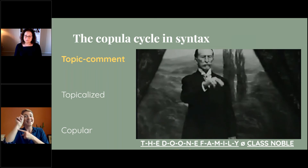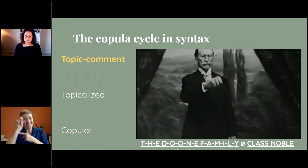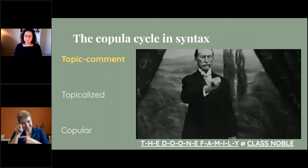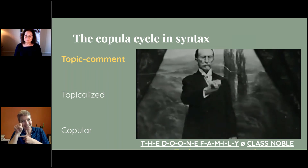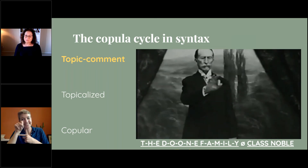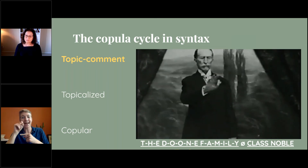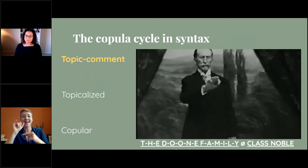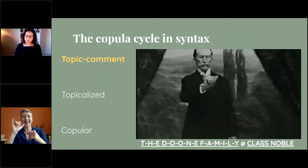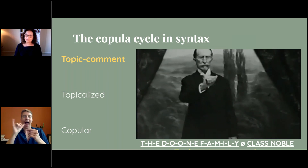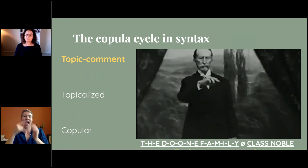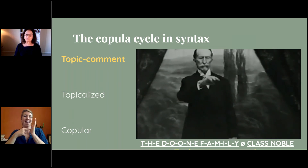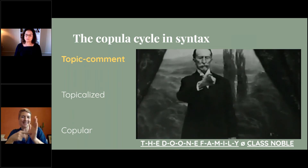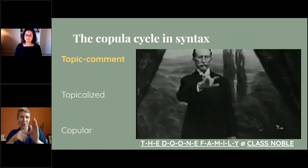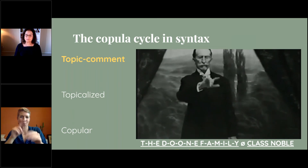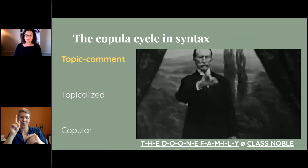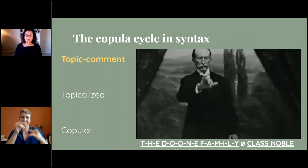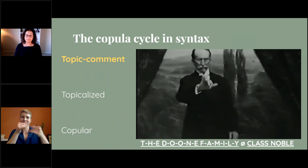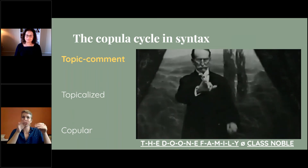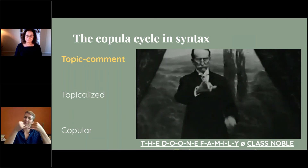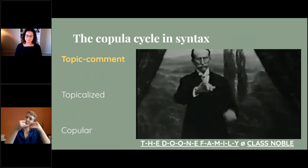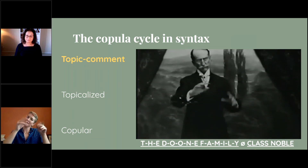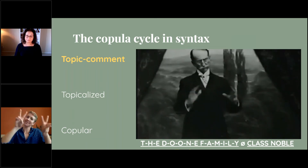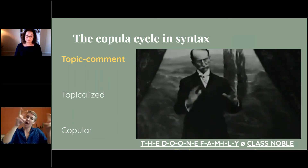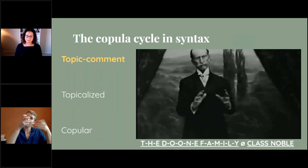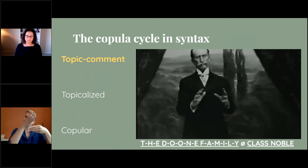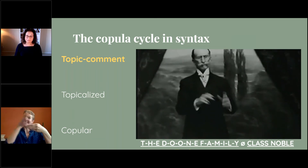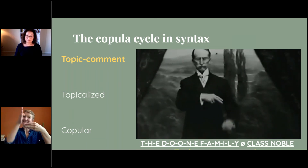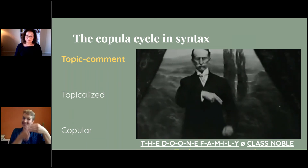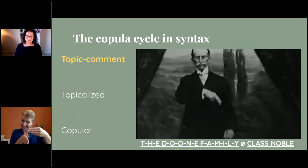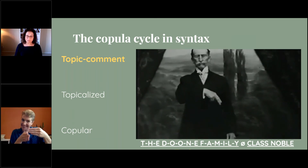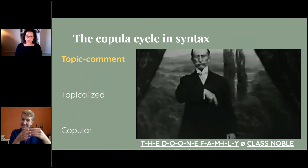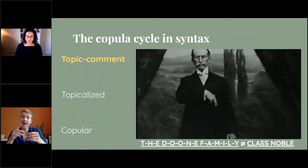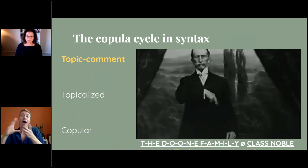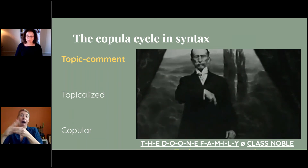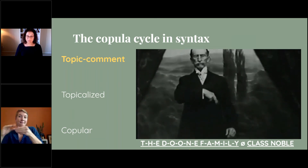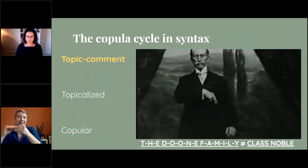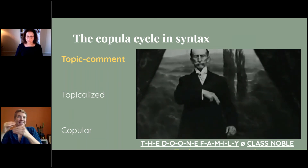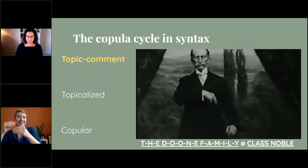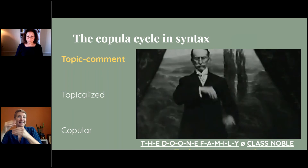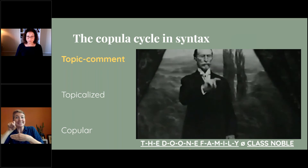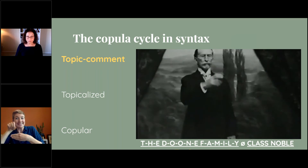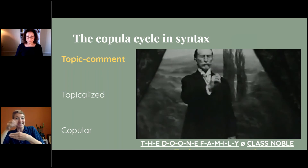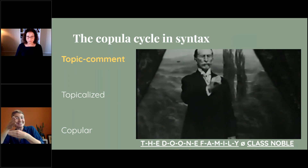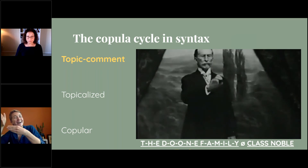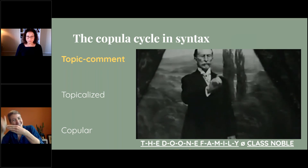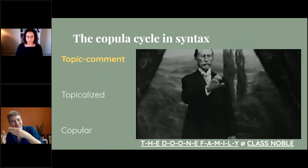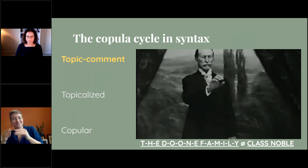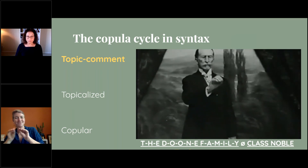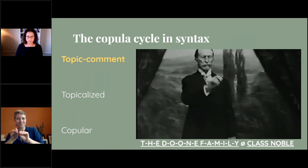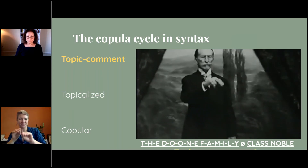So, again, we saw the head nod to show that it was the end of the topic.